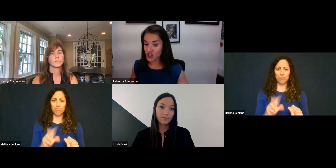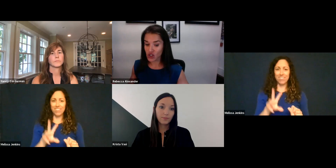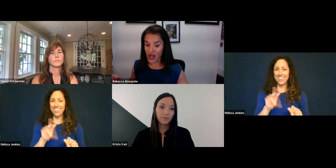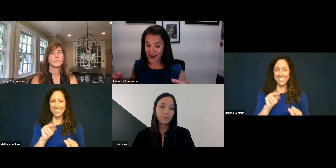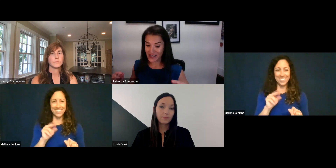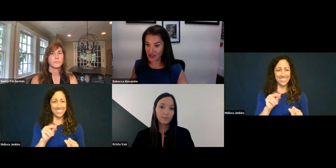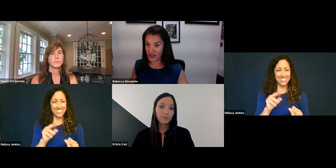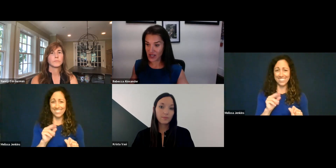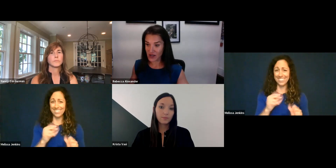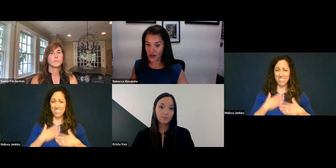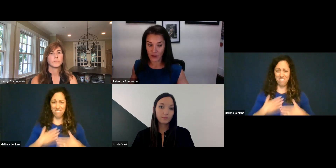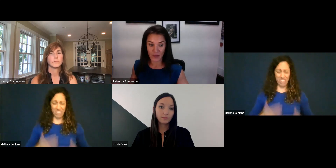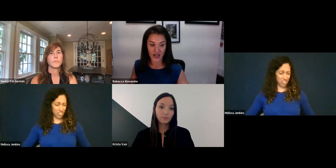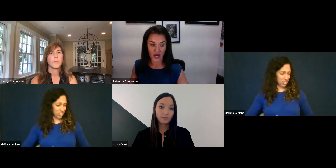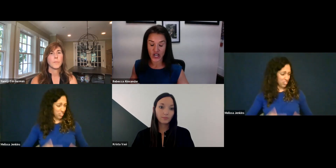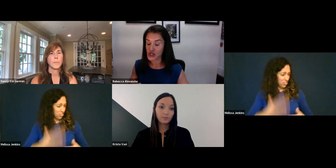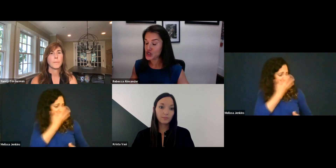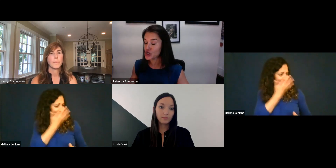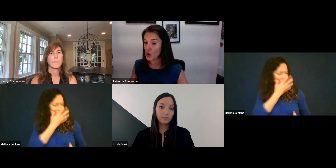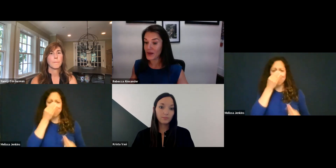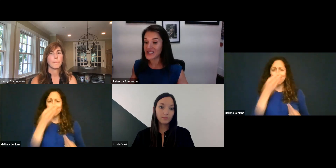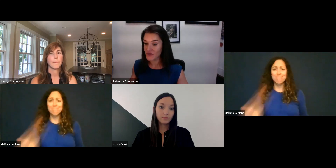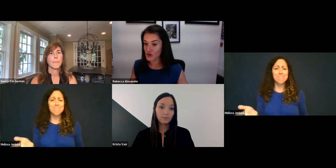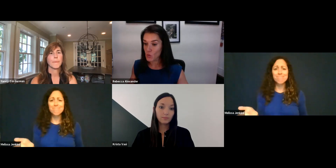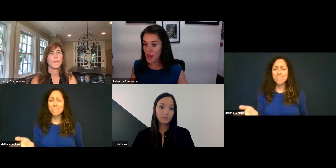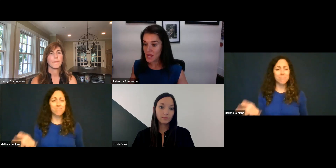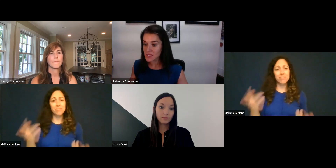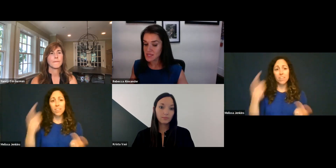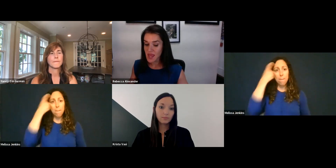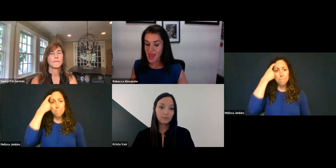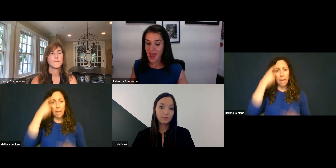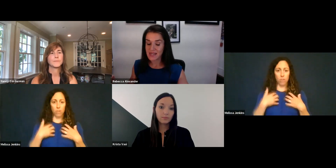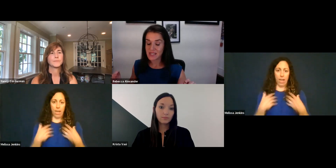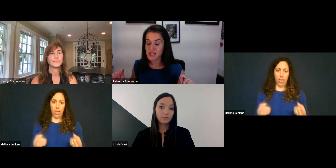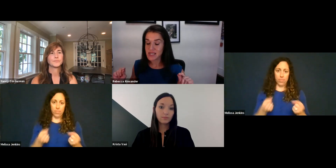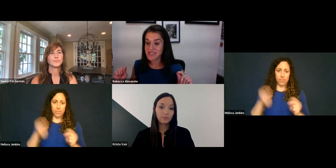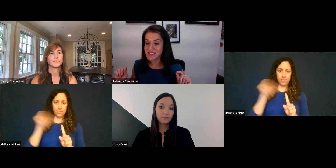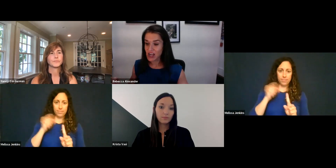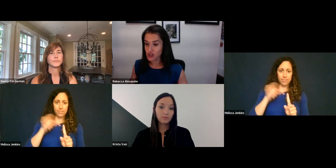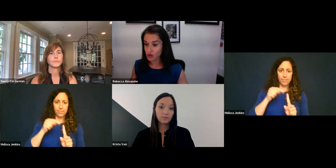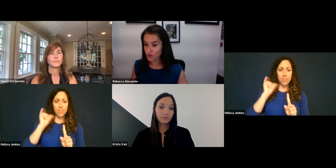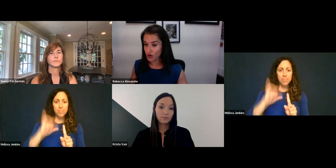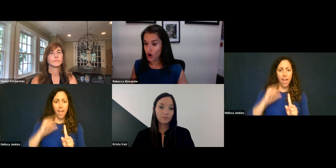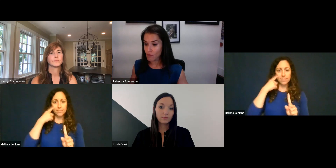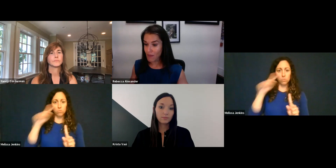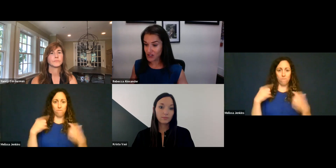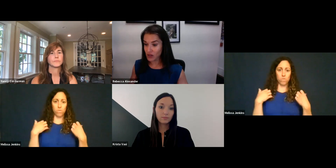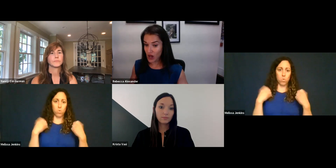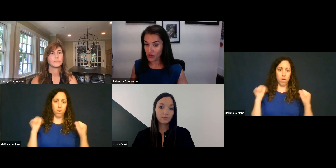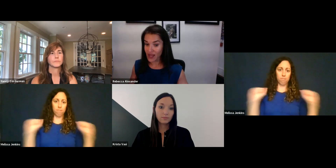Physical activity can be done in so many different ways, and it is essential for our mental health.